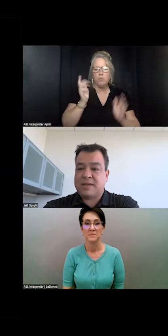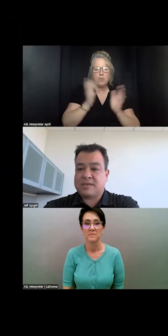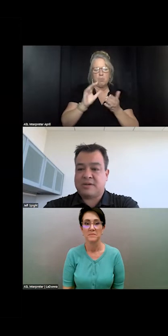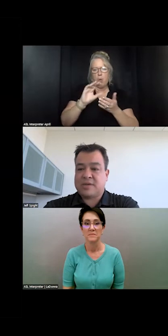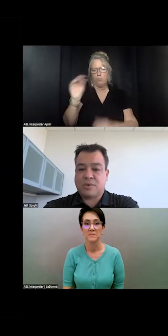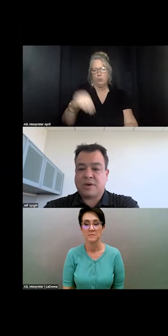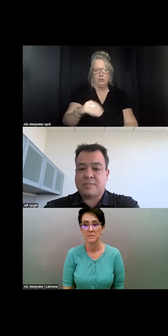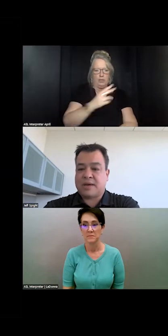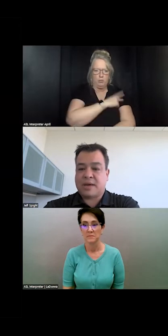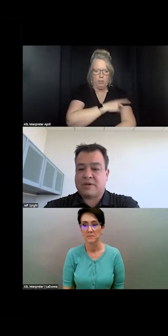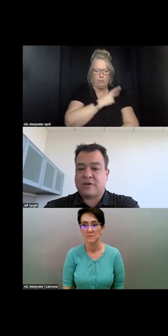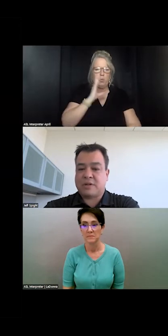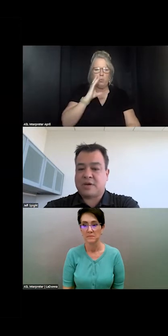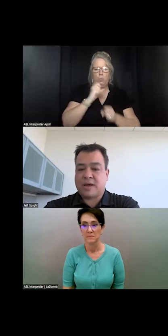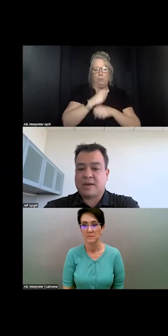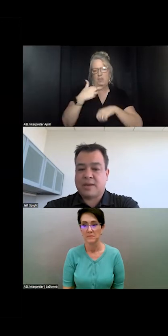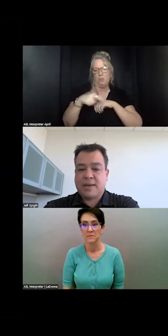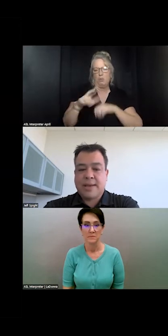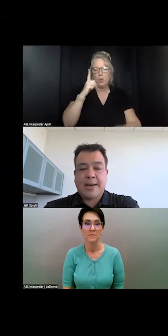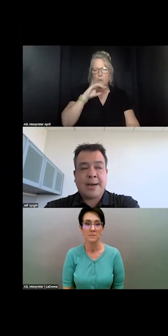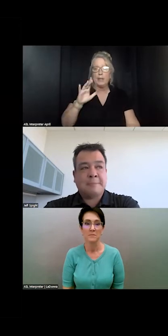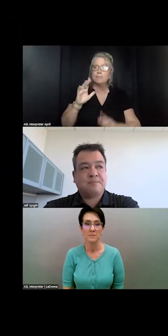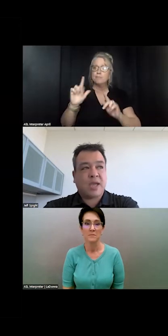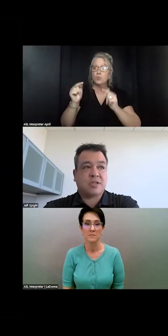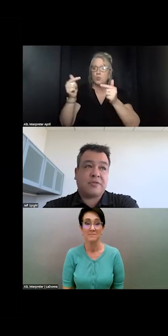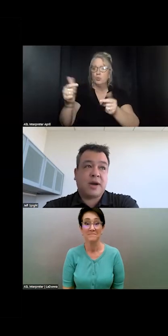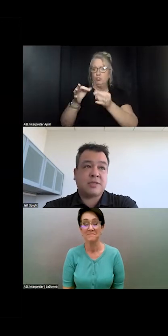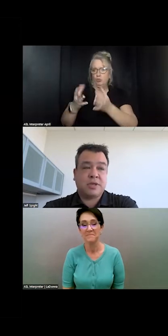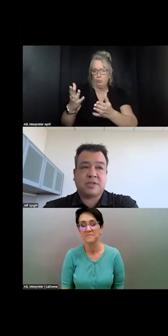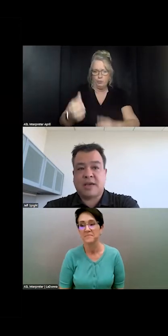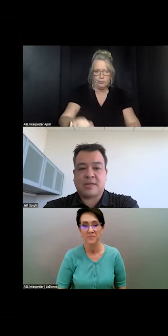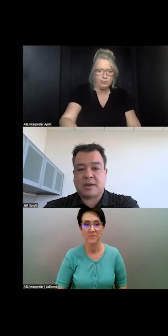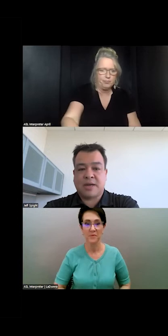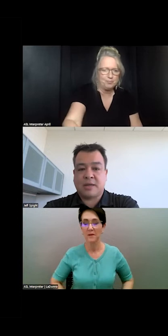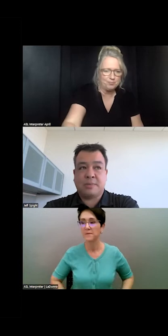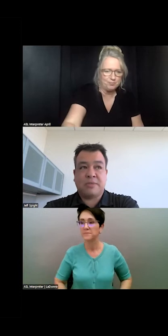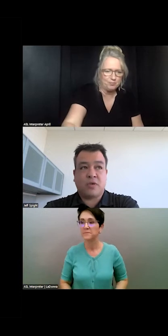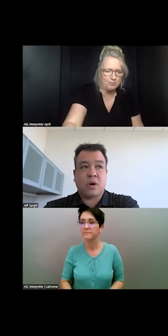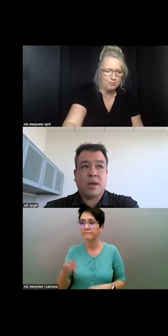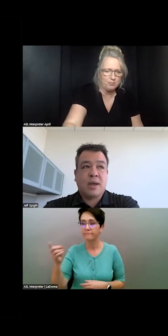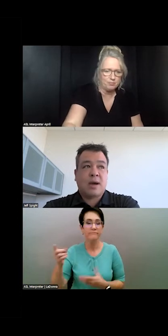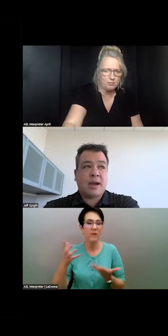SERVICE WE ARE GOING TO MAKE THAT REFERRAL LOOK LIKE. SO FOR US, WE'LL SEE, A LITTLE BEFORE. ON